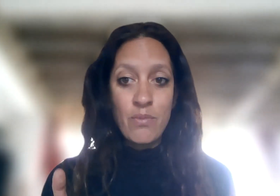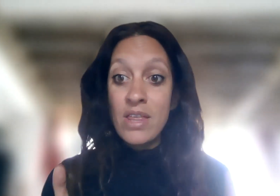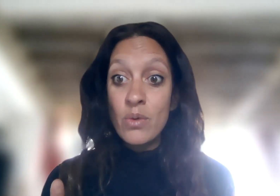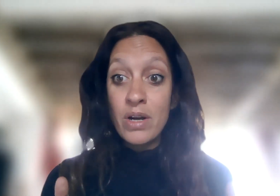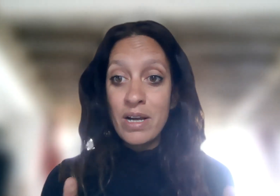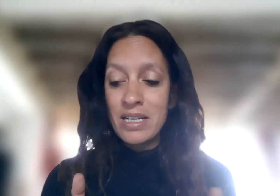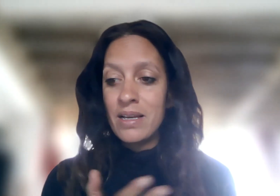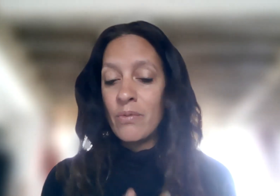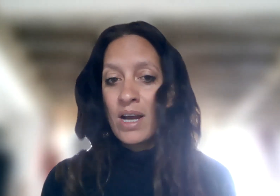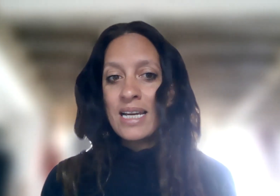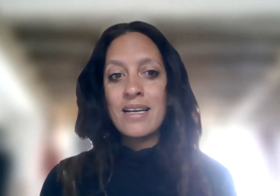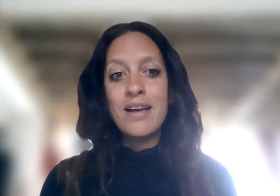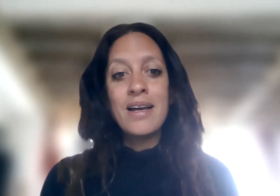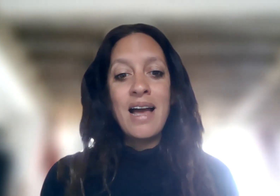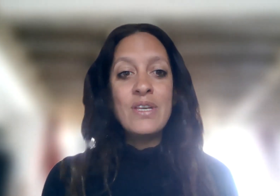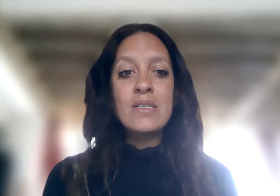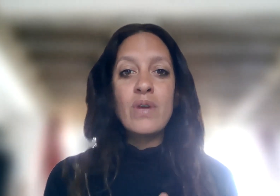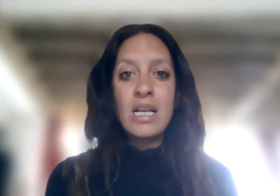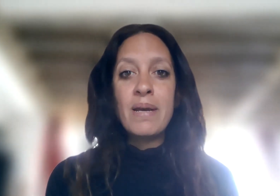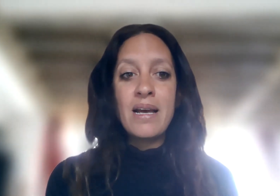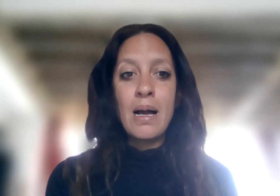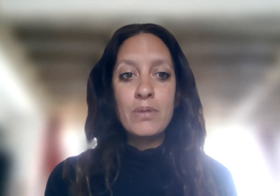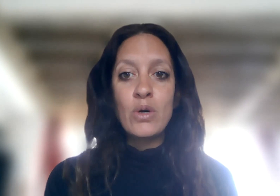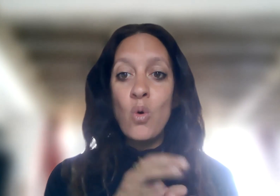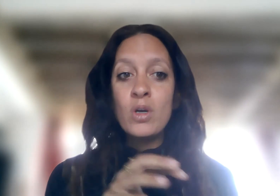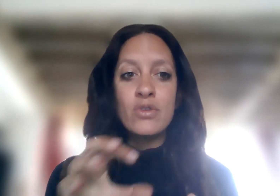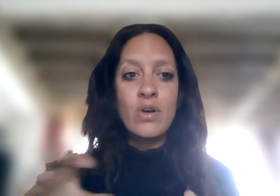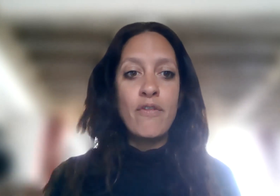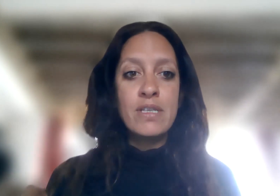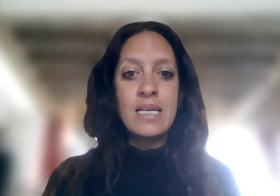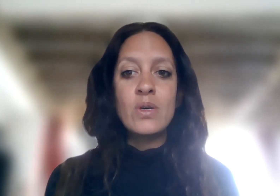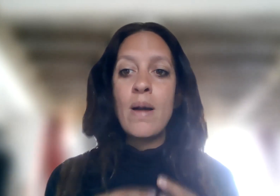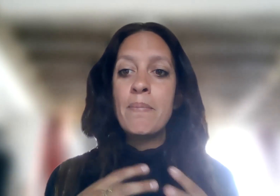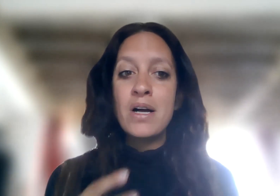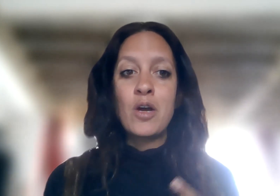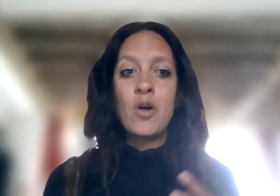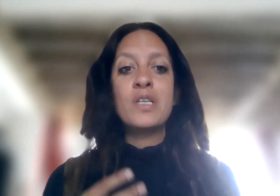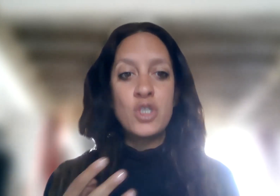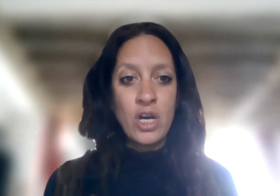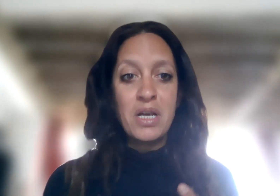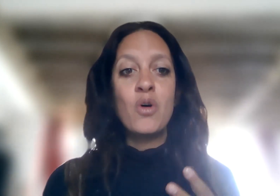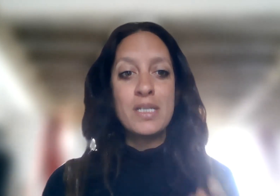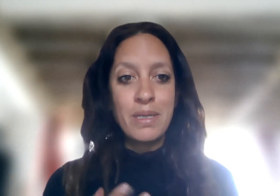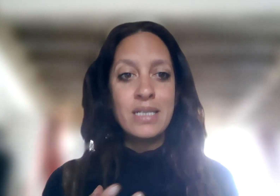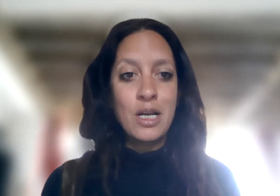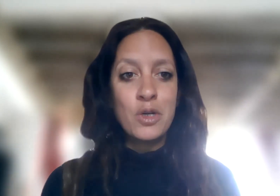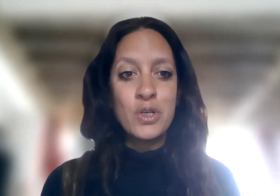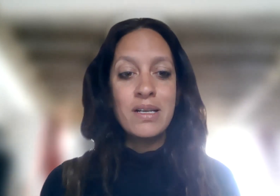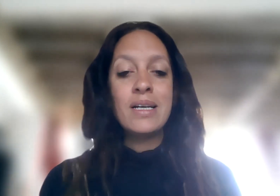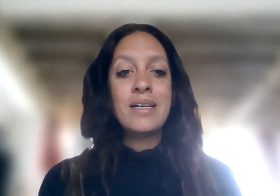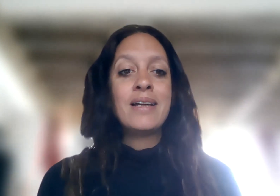included the Washington Group questions in a census. This toolkit, it helps us to think critically on using the data, whether we're